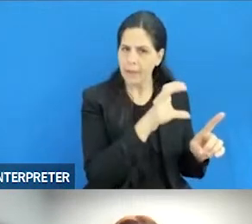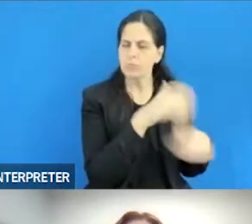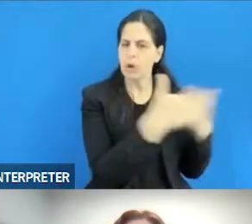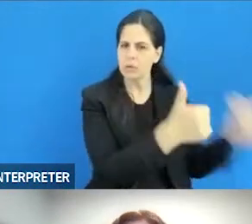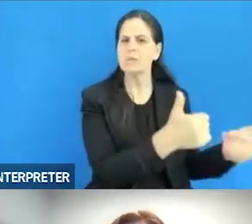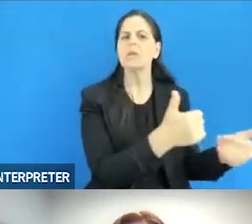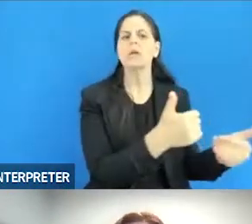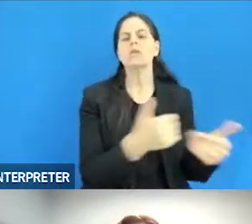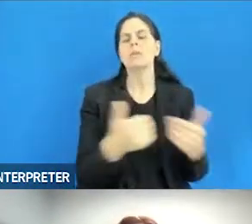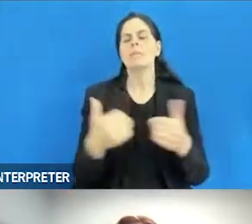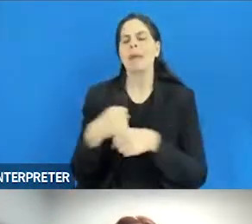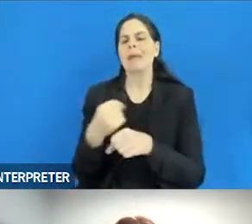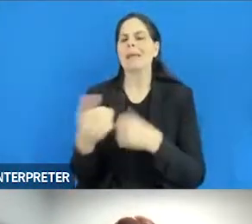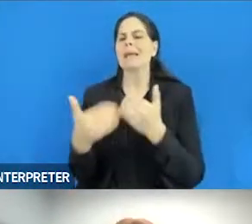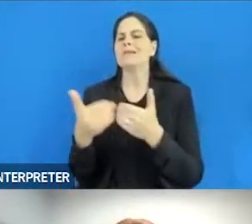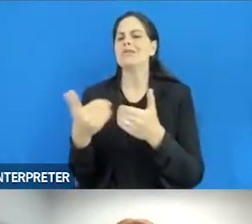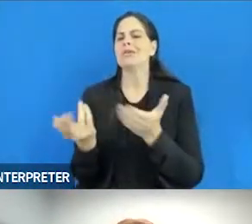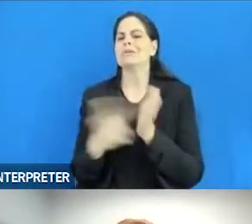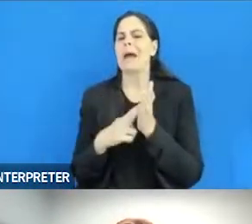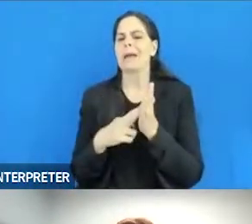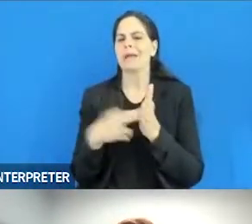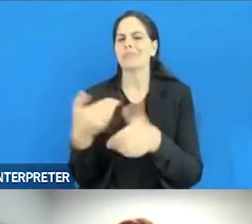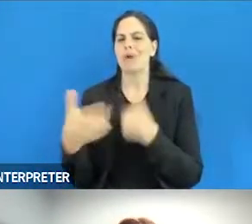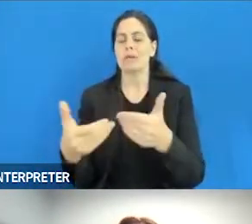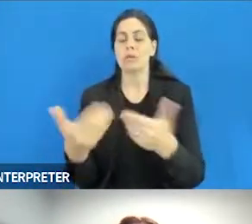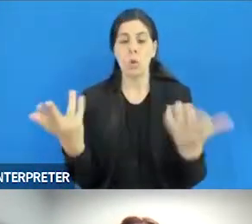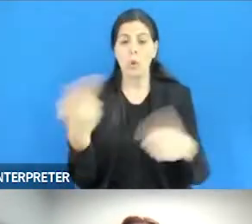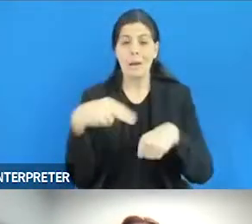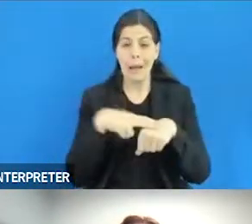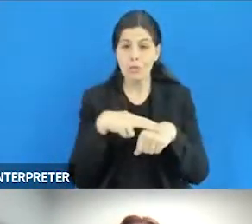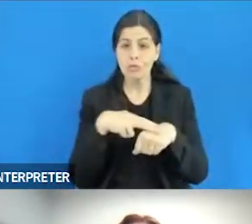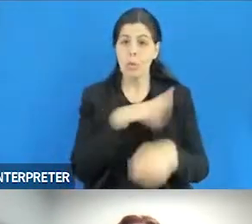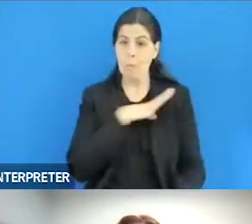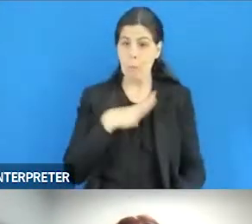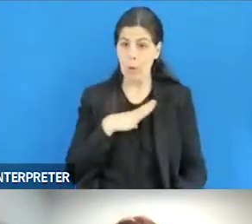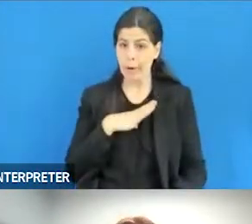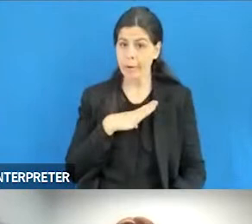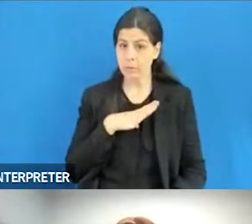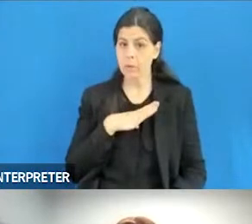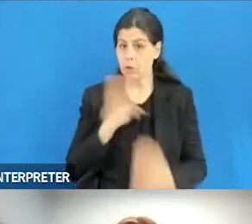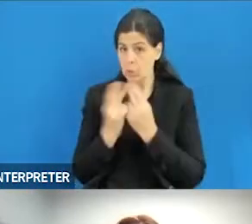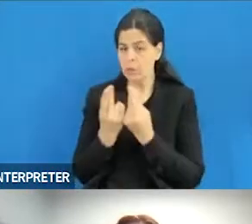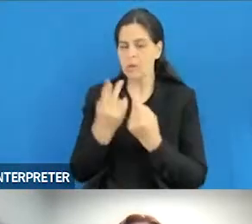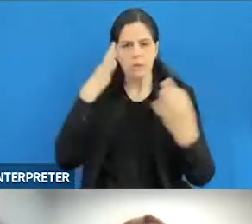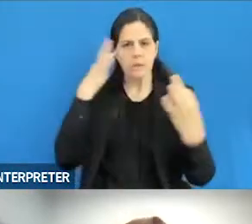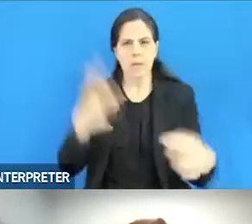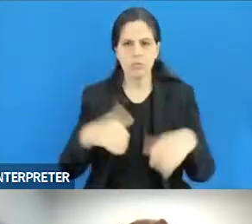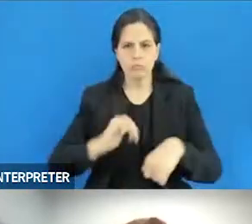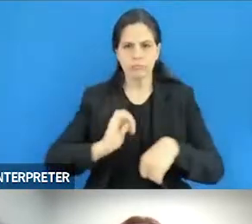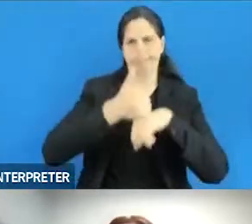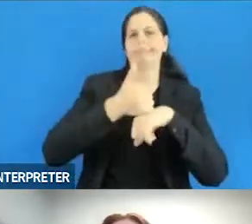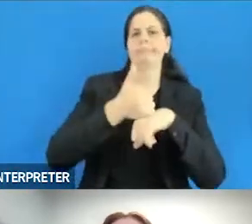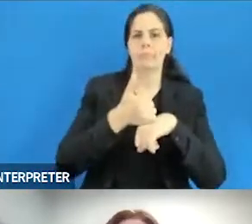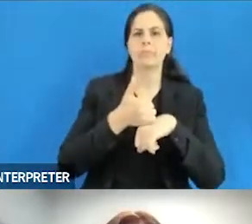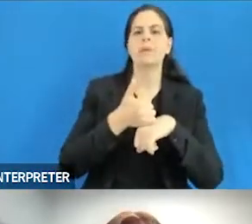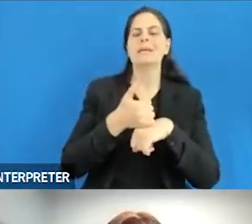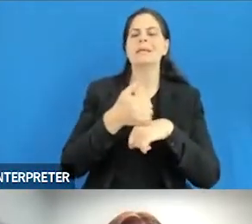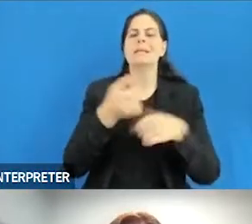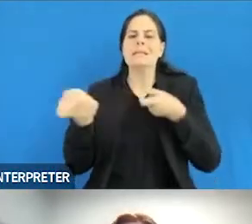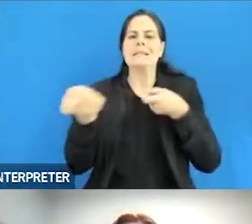And so the board, the National Board of the Union, established a podcast steering committee made up of members from all over the country